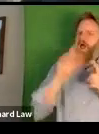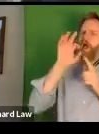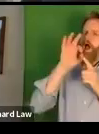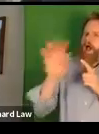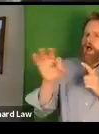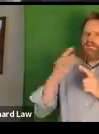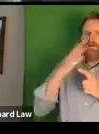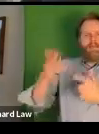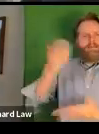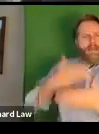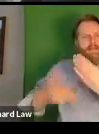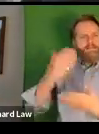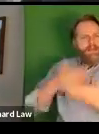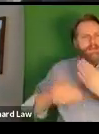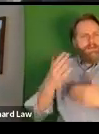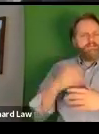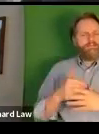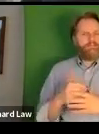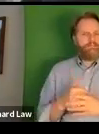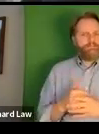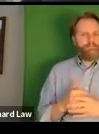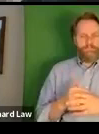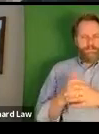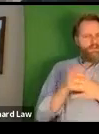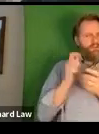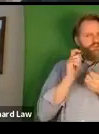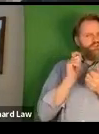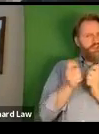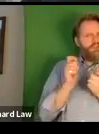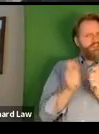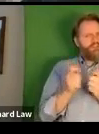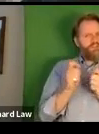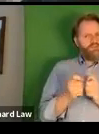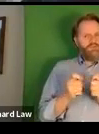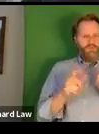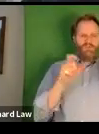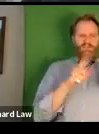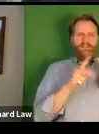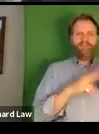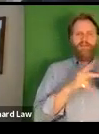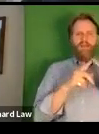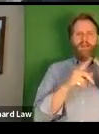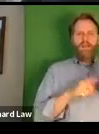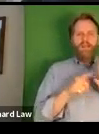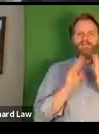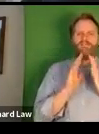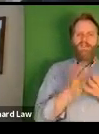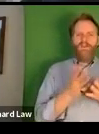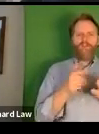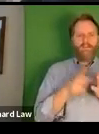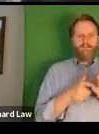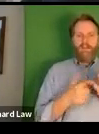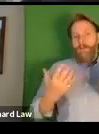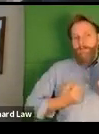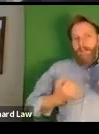court victory regards to changes in the civil service pension scheme that may affect the current scheme specifically affecting those of us that